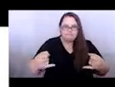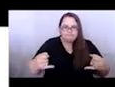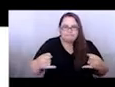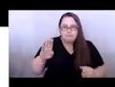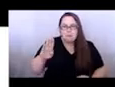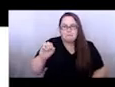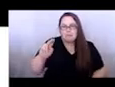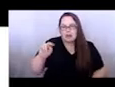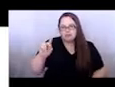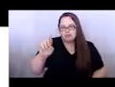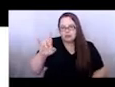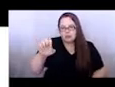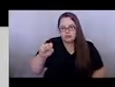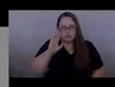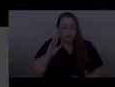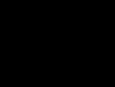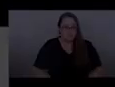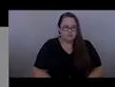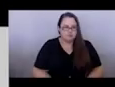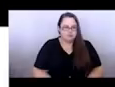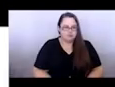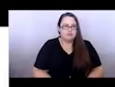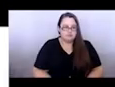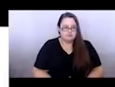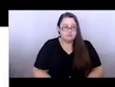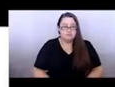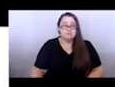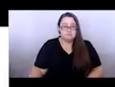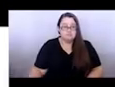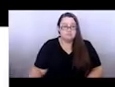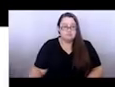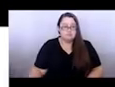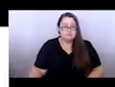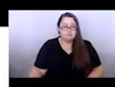to answer that poll. OK, so it seems like